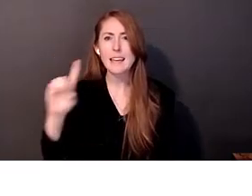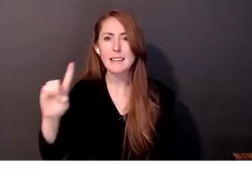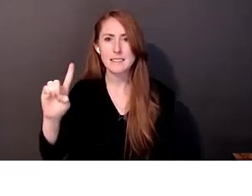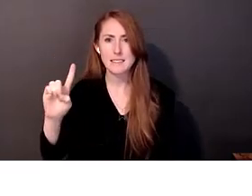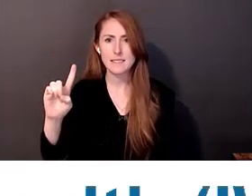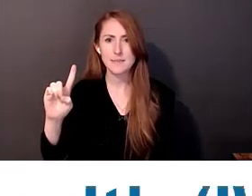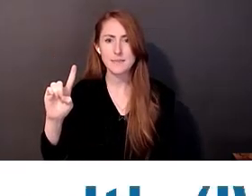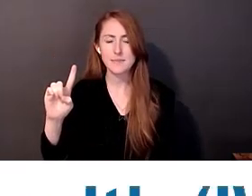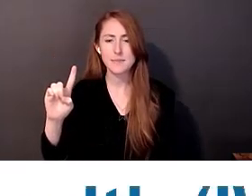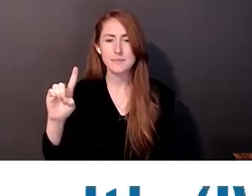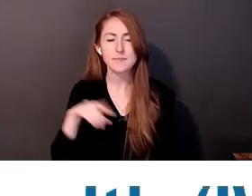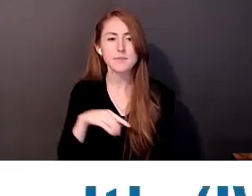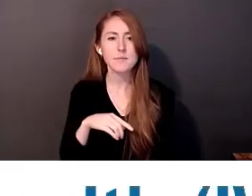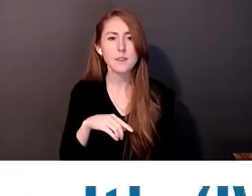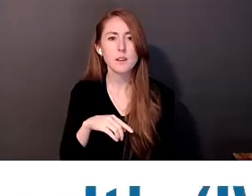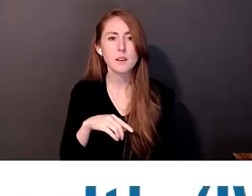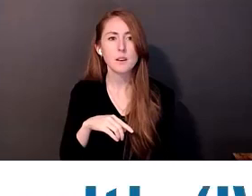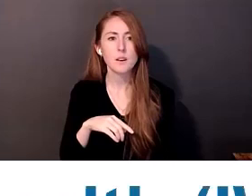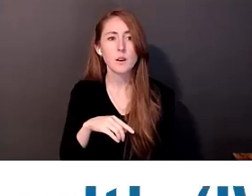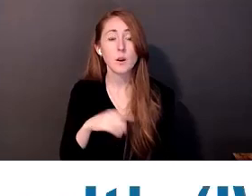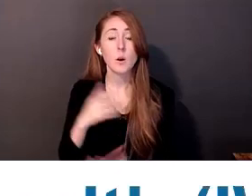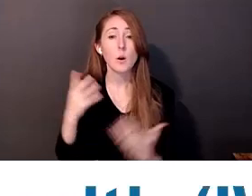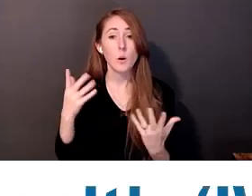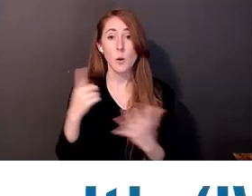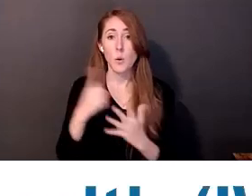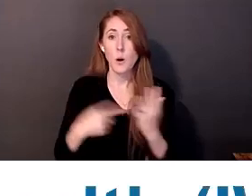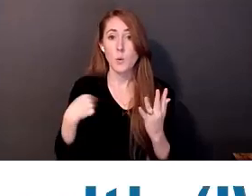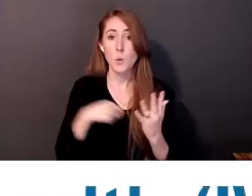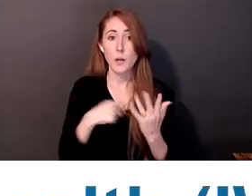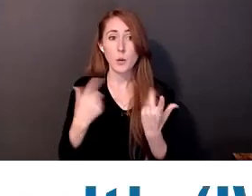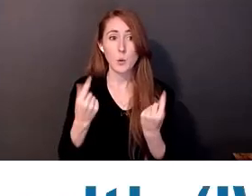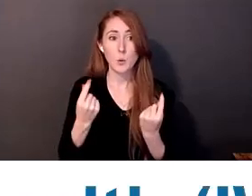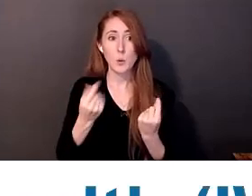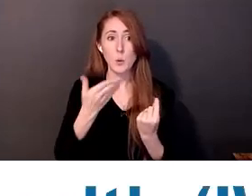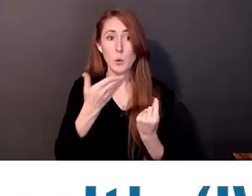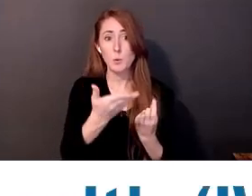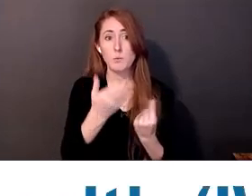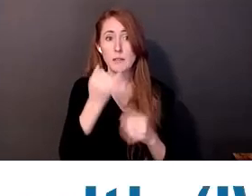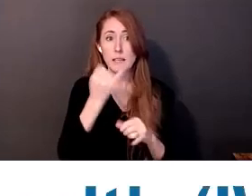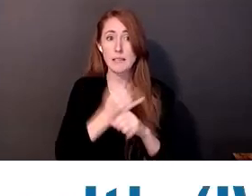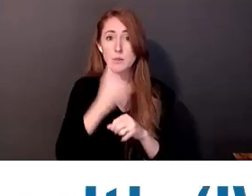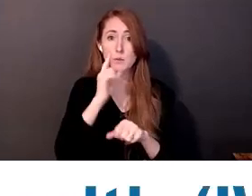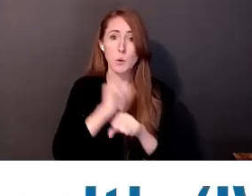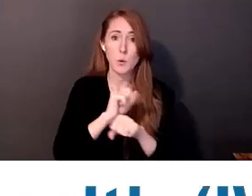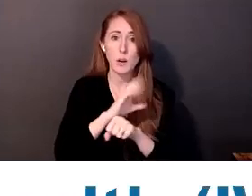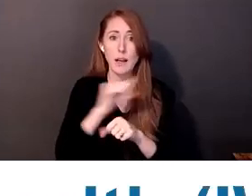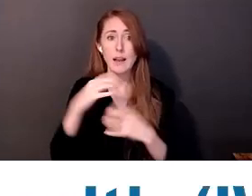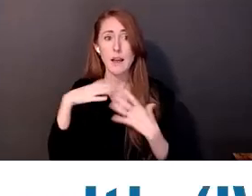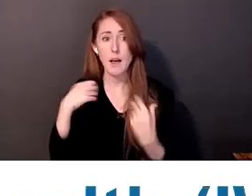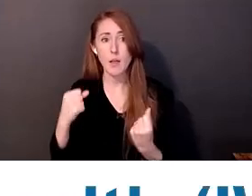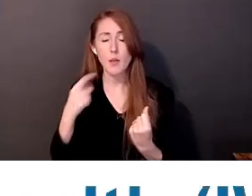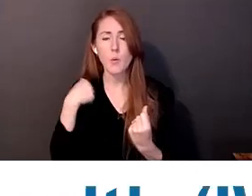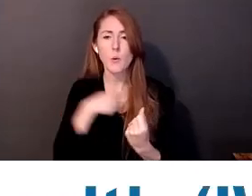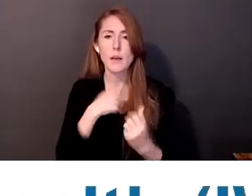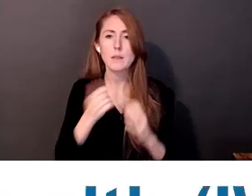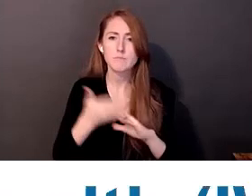and Health, but to sum it up, we conduct and share actionable research to protect and improve